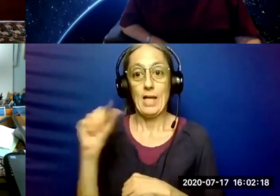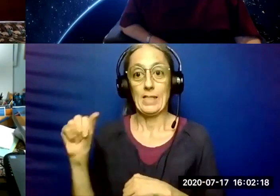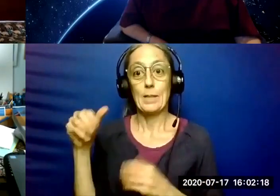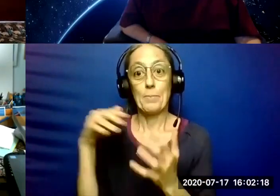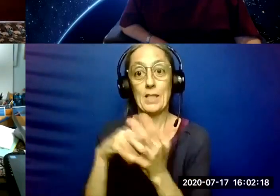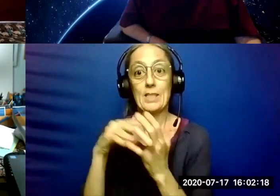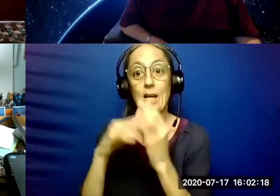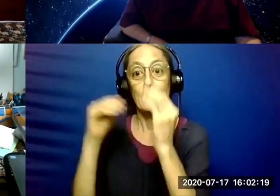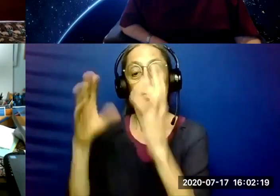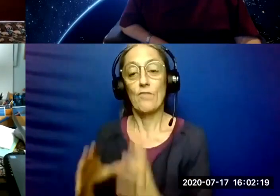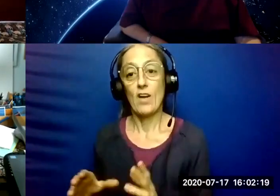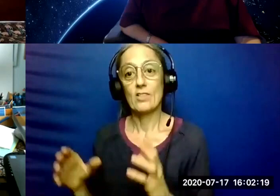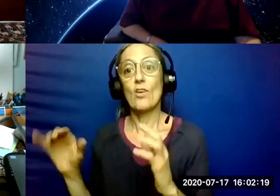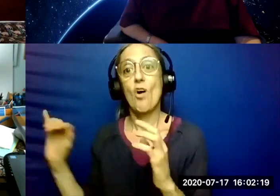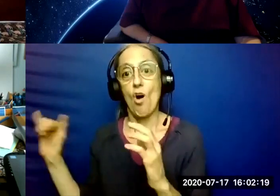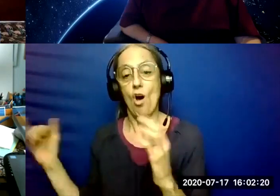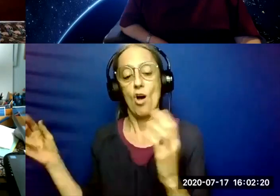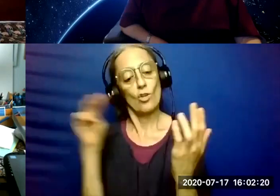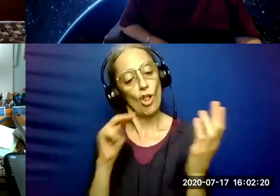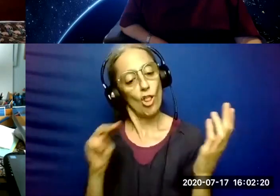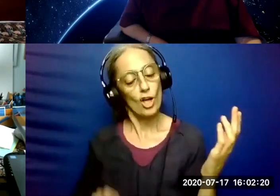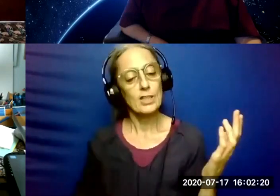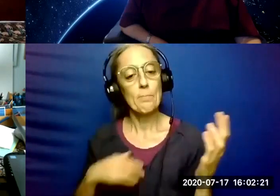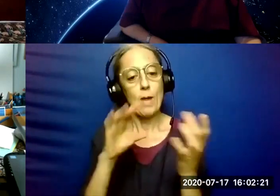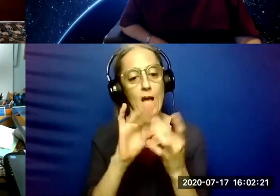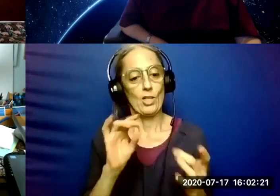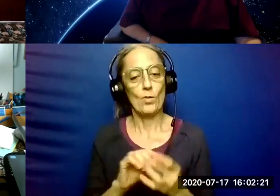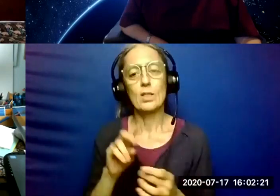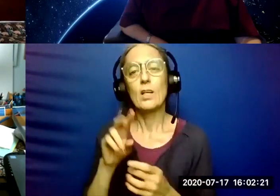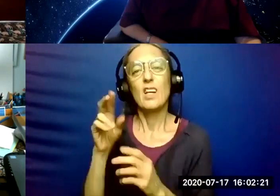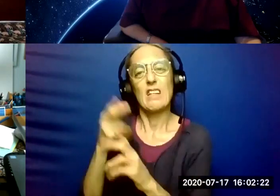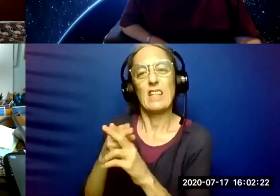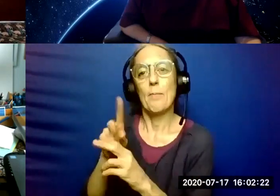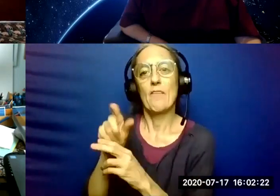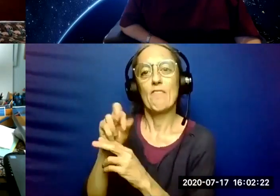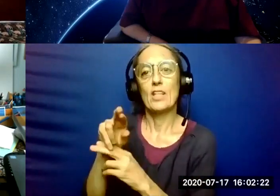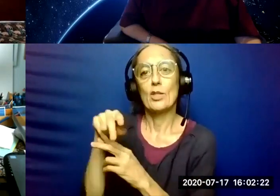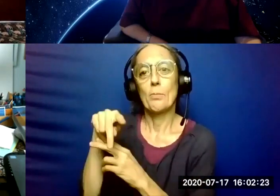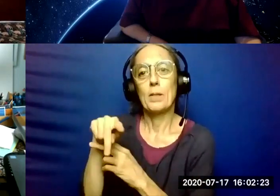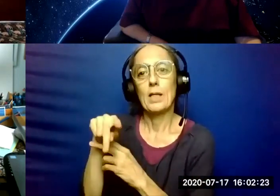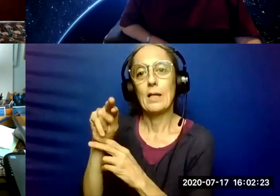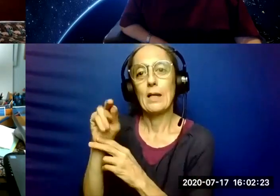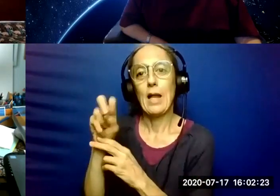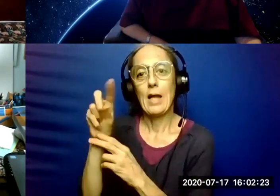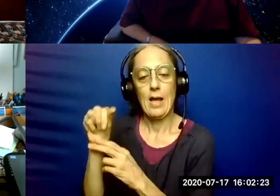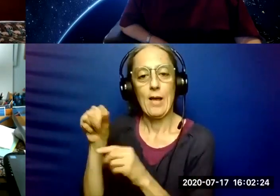professor, Victor Pineda, just to be sure I was not putting my foot in my mouth.